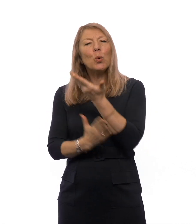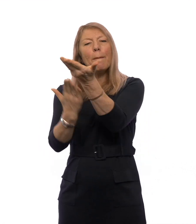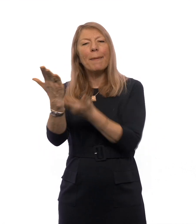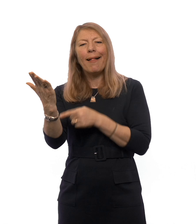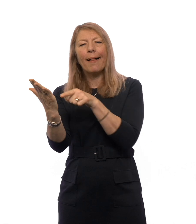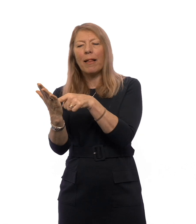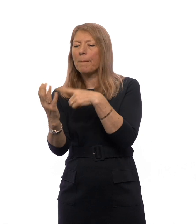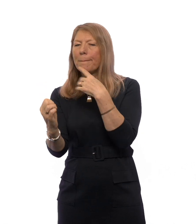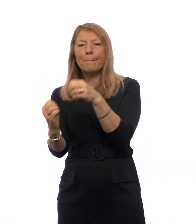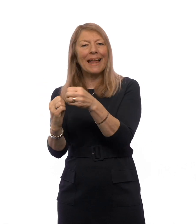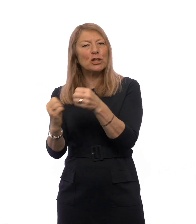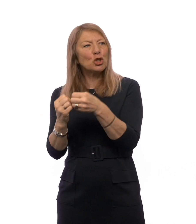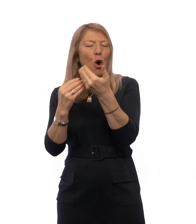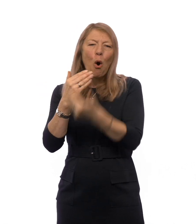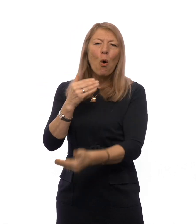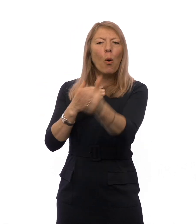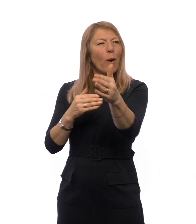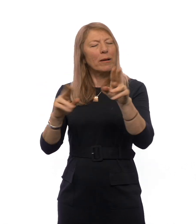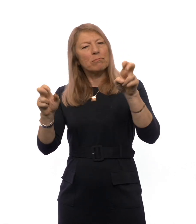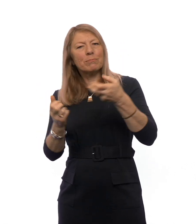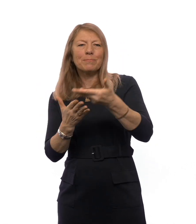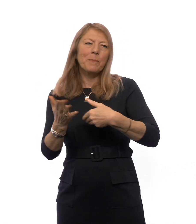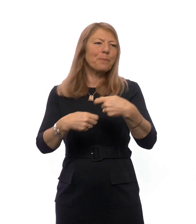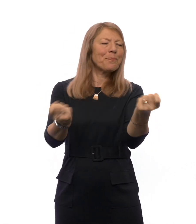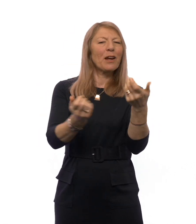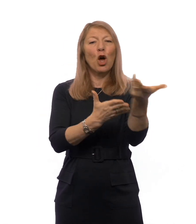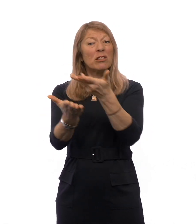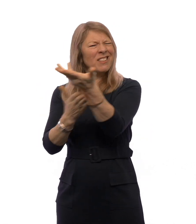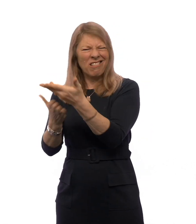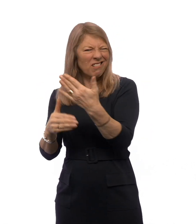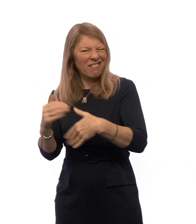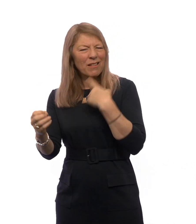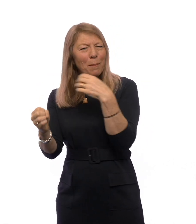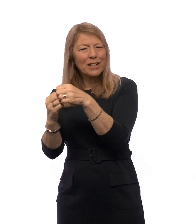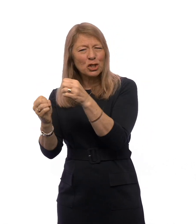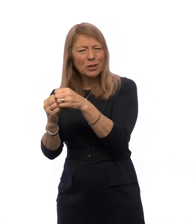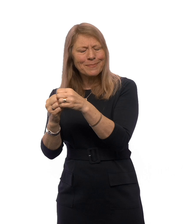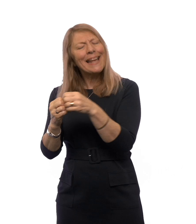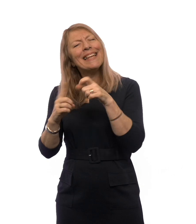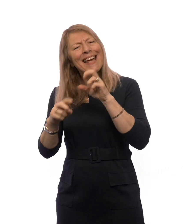Consultation on DfC's Sign Language Framework was conducted in 2016 and was not publicly reported